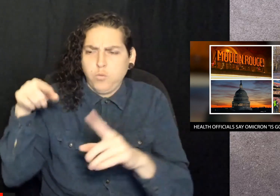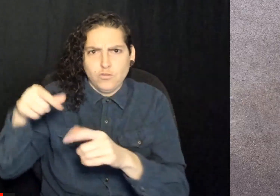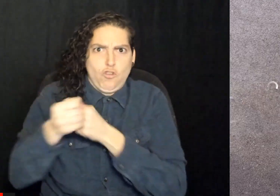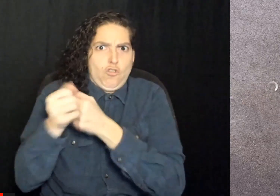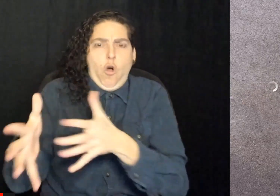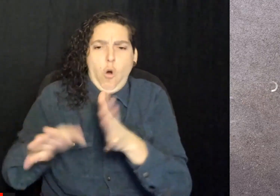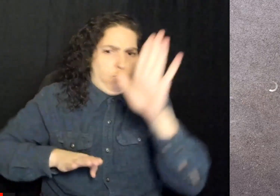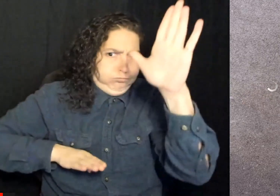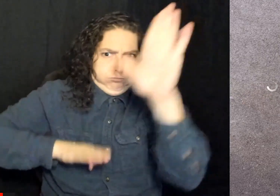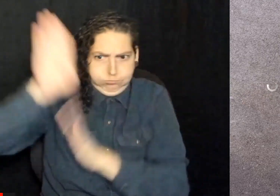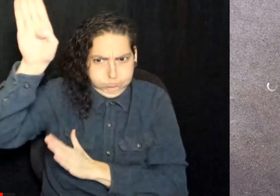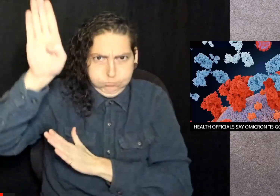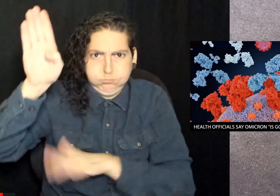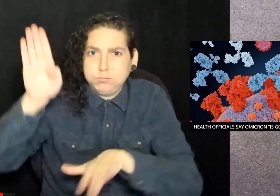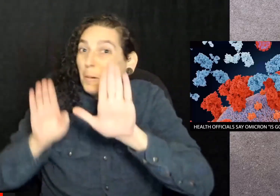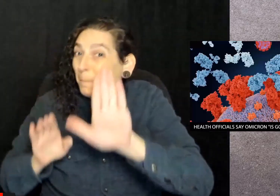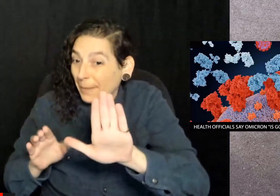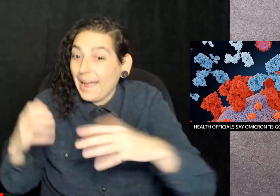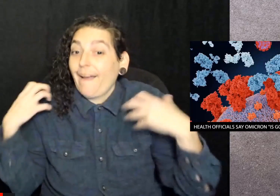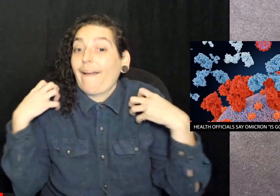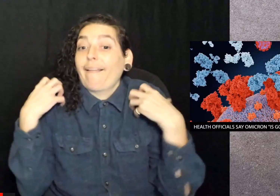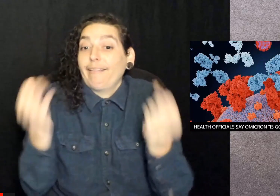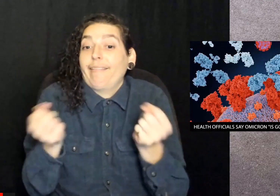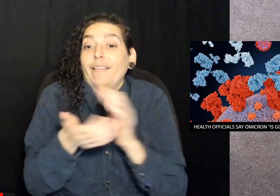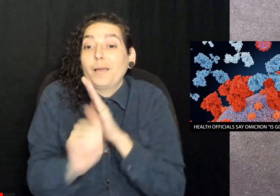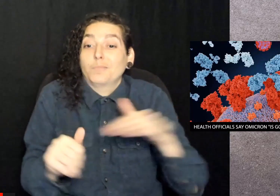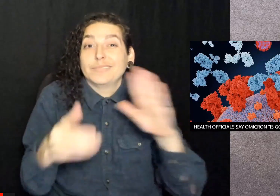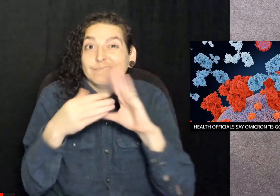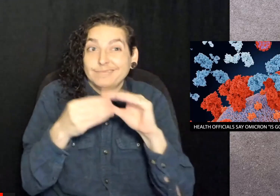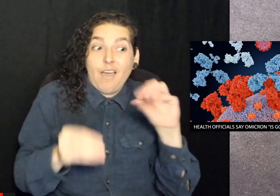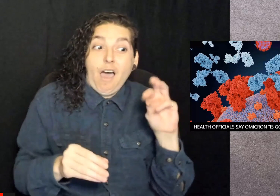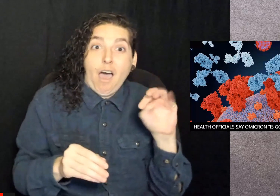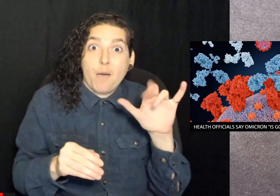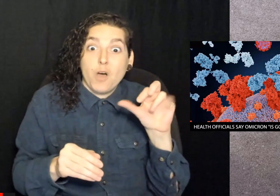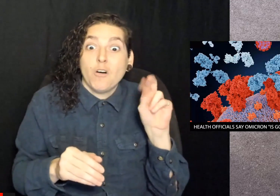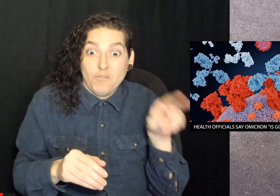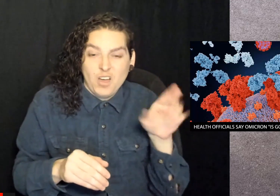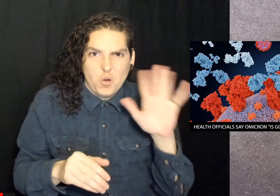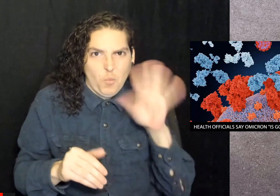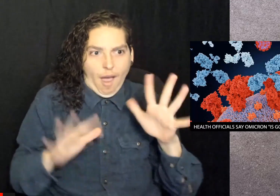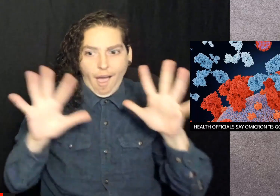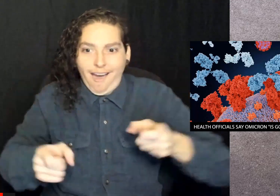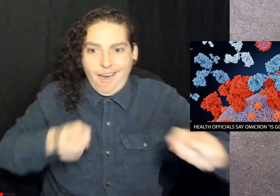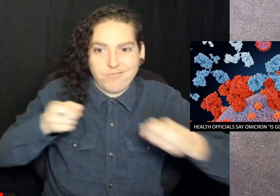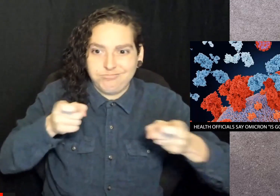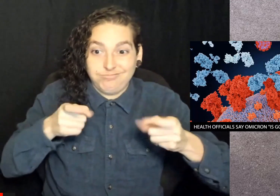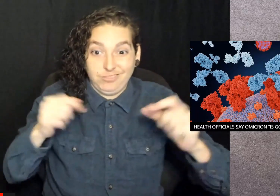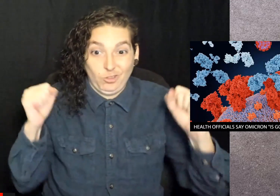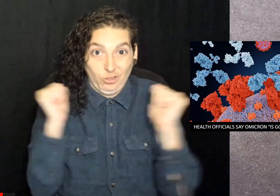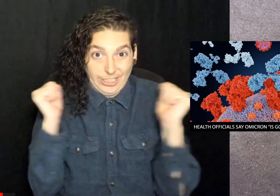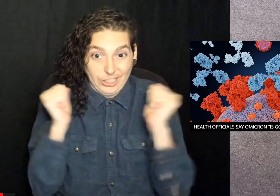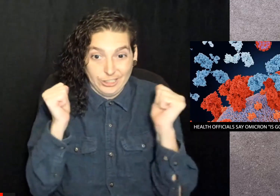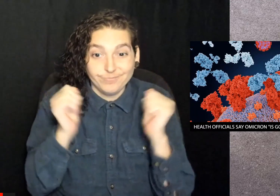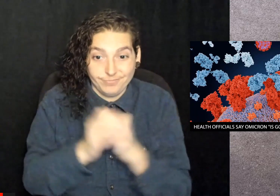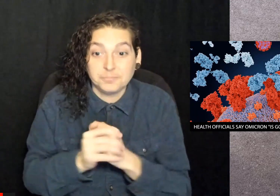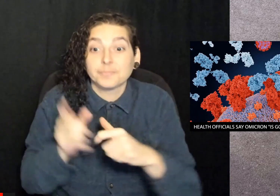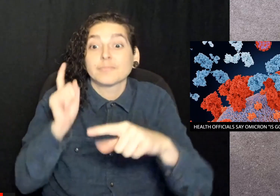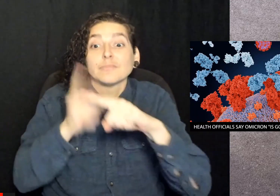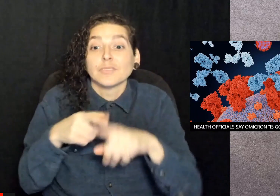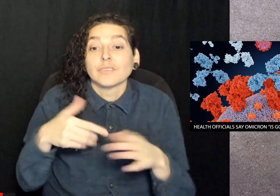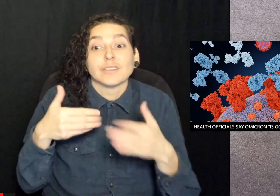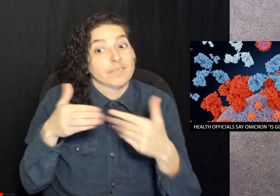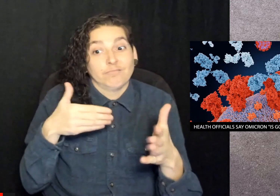experts say delta is driving this surge but health experts say omicron will take over this winter